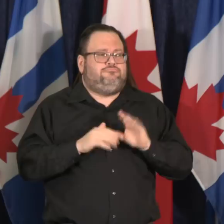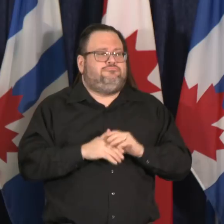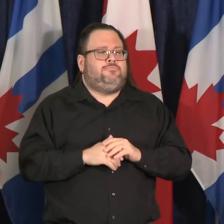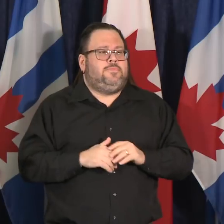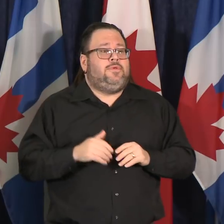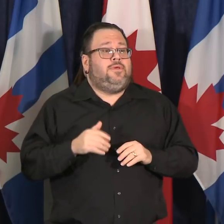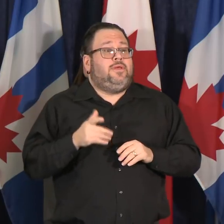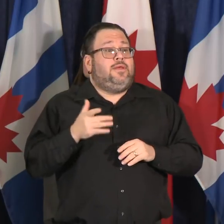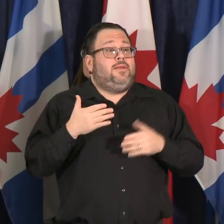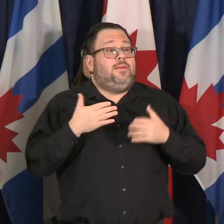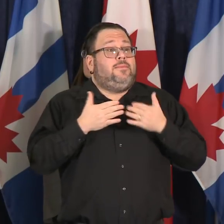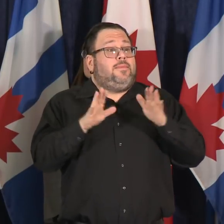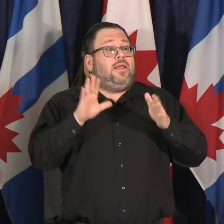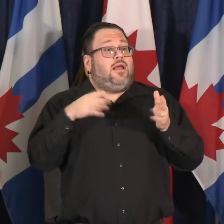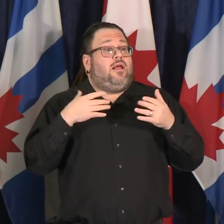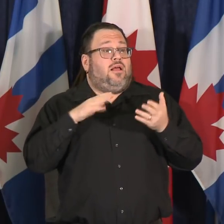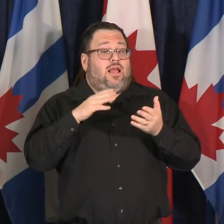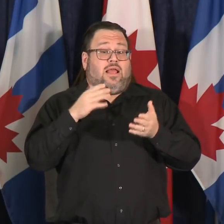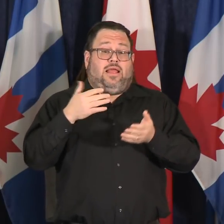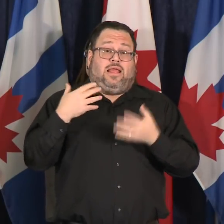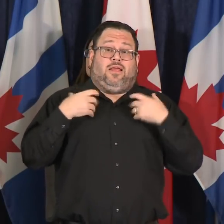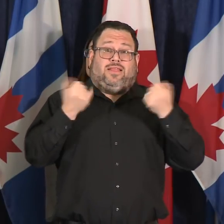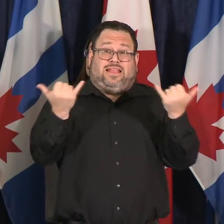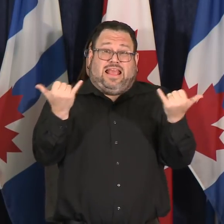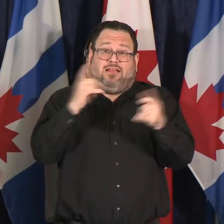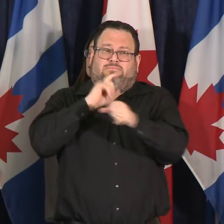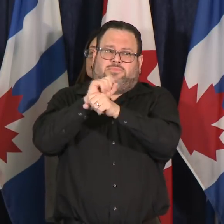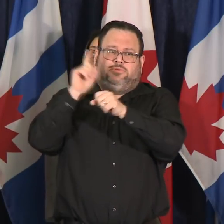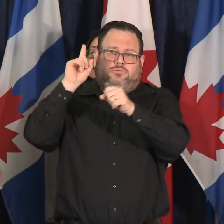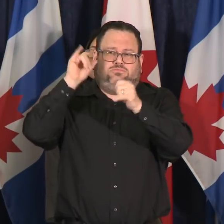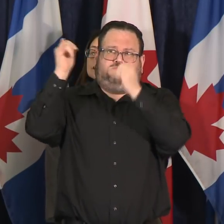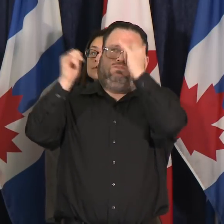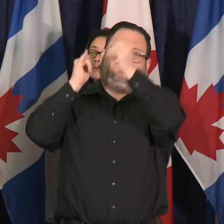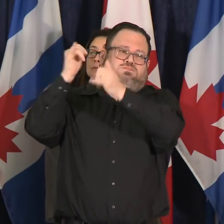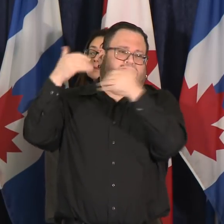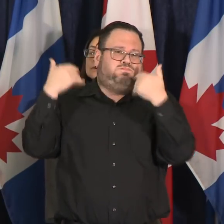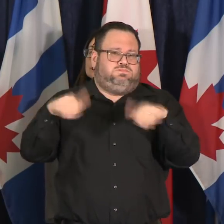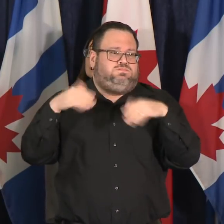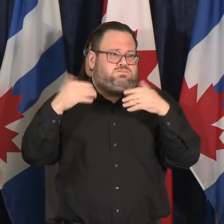experience an incredibly high volume of calls many of the questions being asked